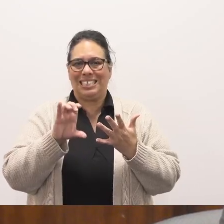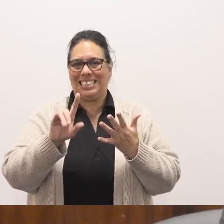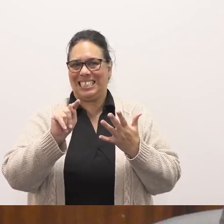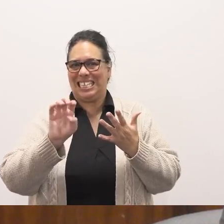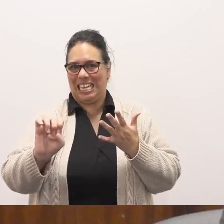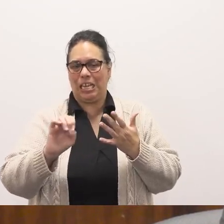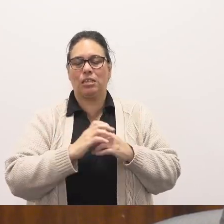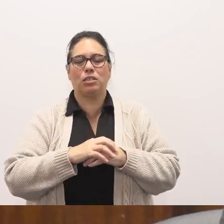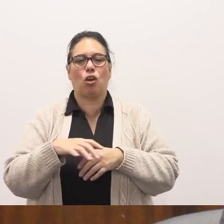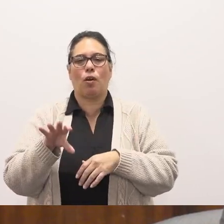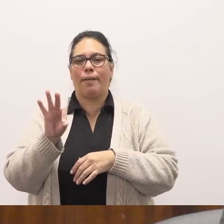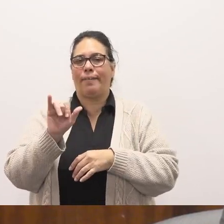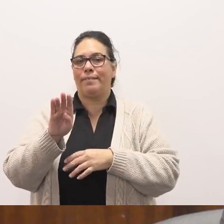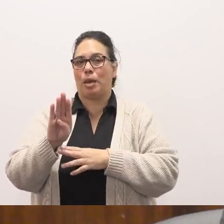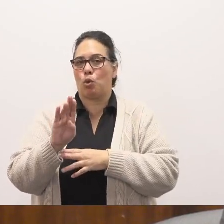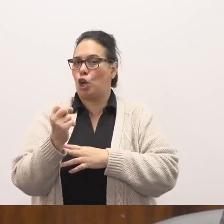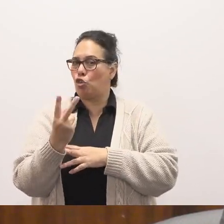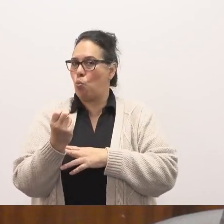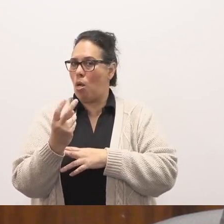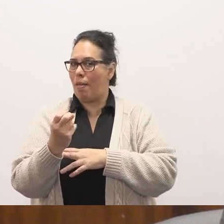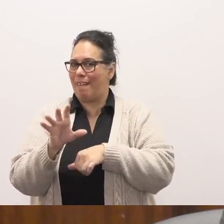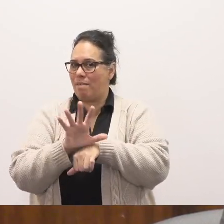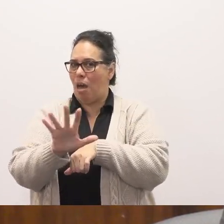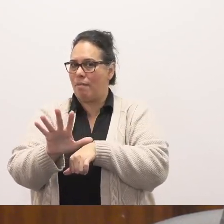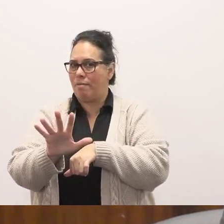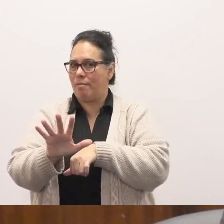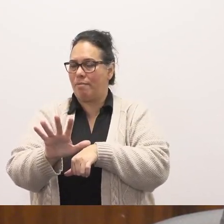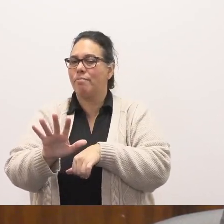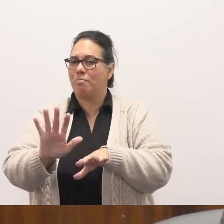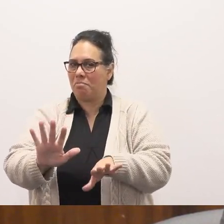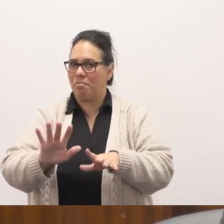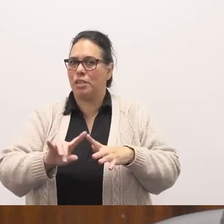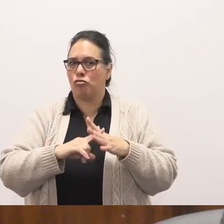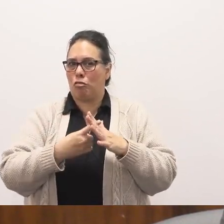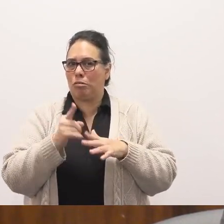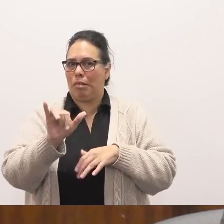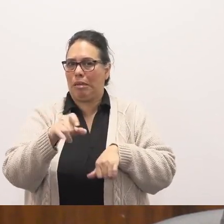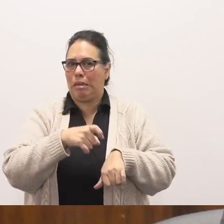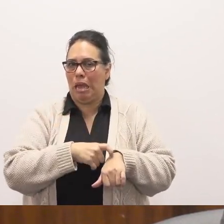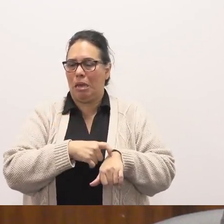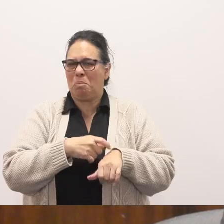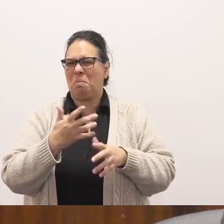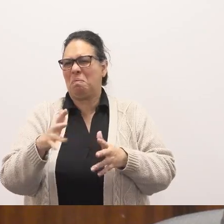The event will be, like I said, it starts at 5 p.m. and it will conclude at about 6:30.